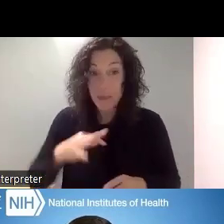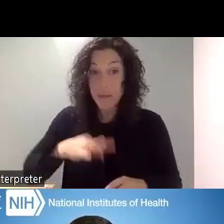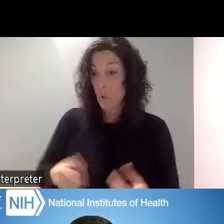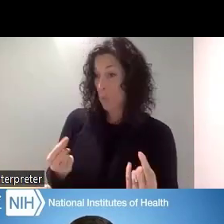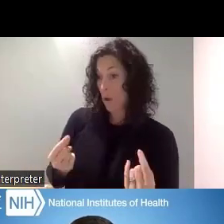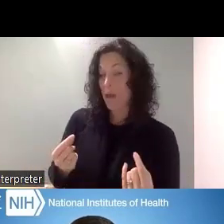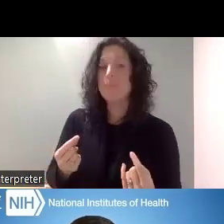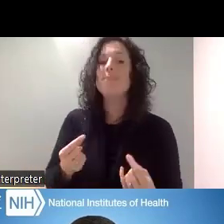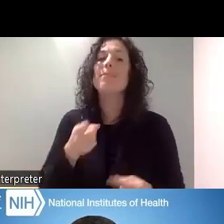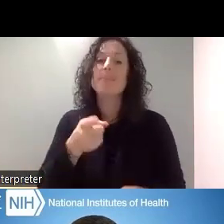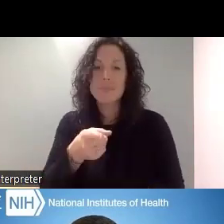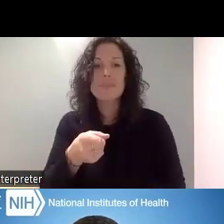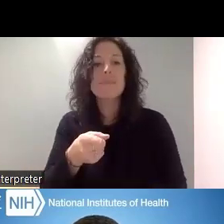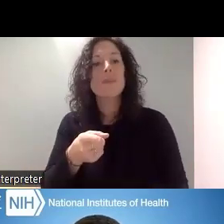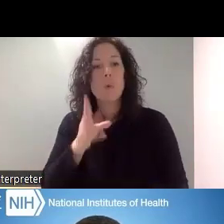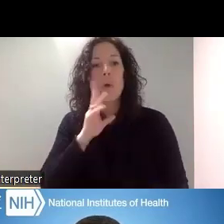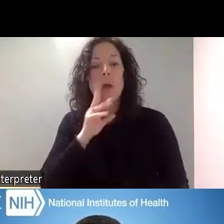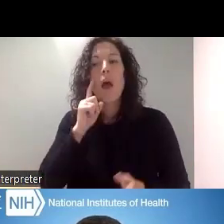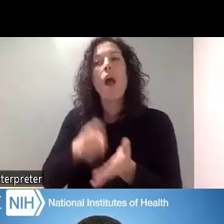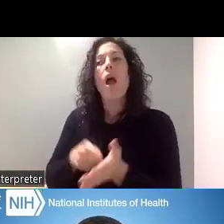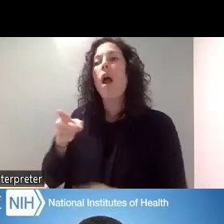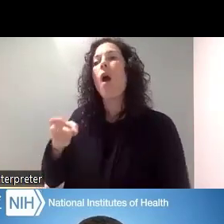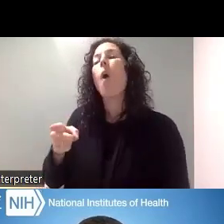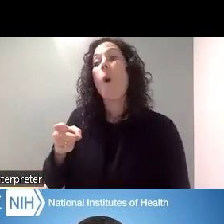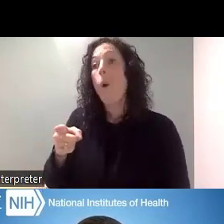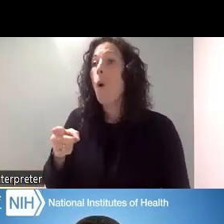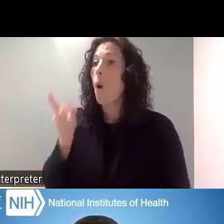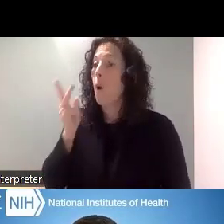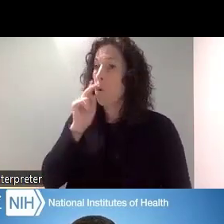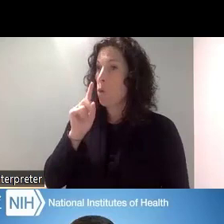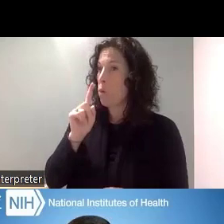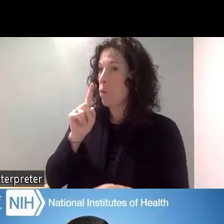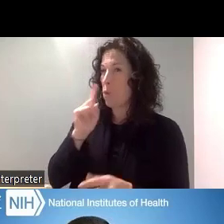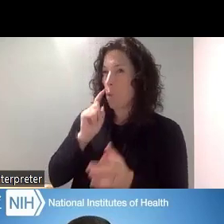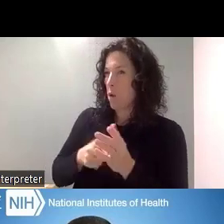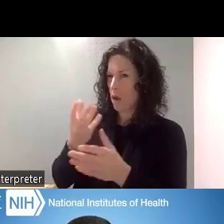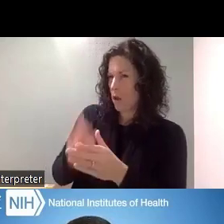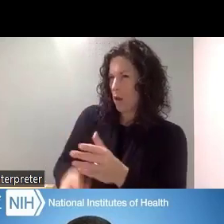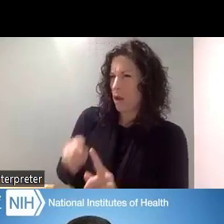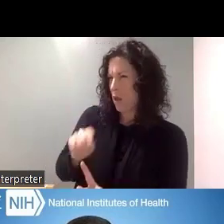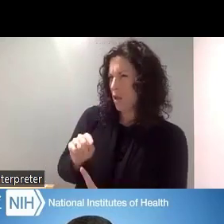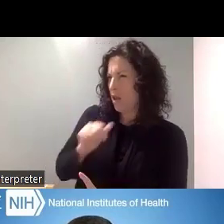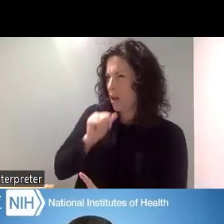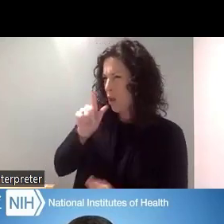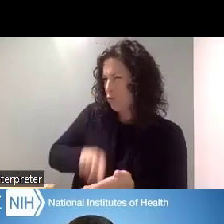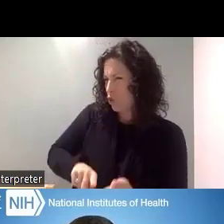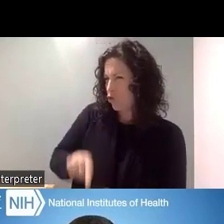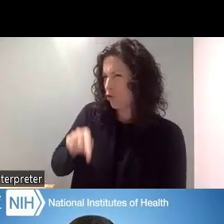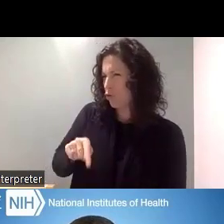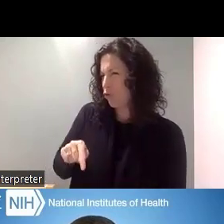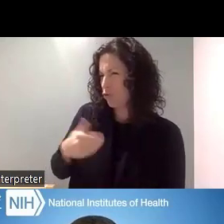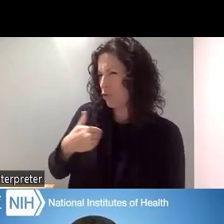is that you'll be able to spot underrepresented areas. These are areas where you may want to target your particular project